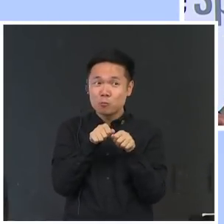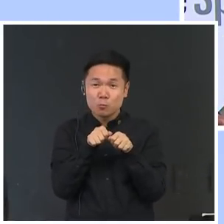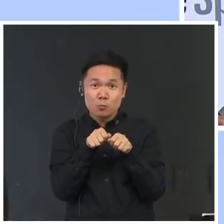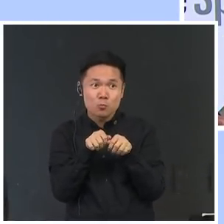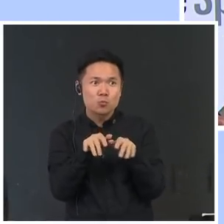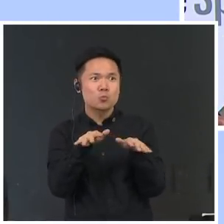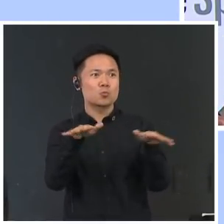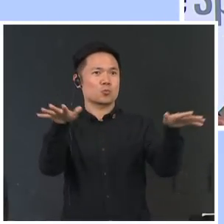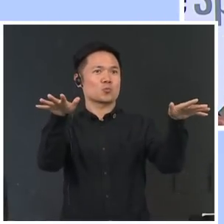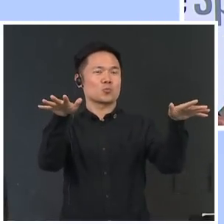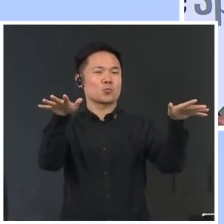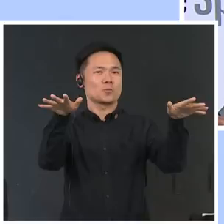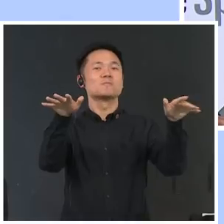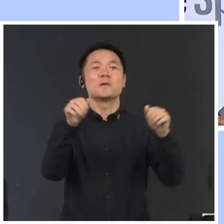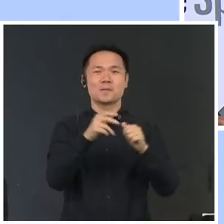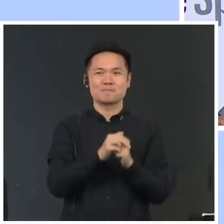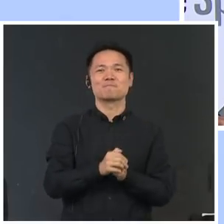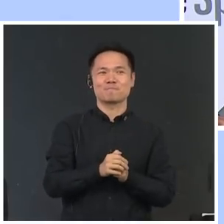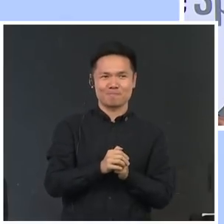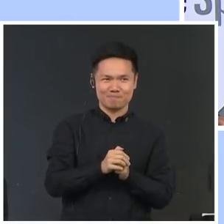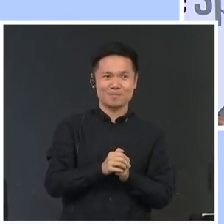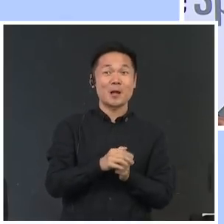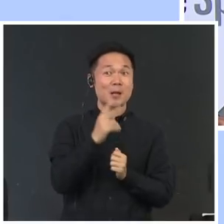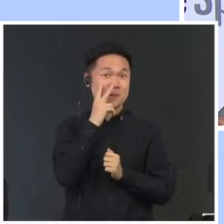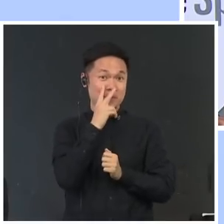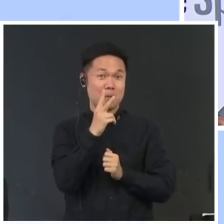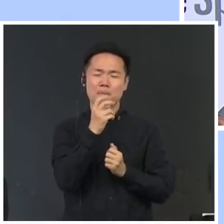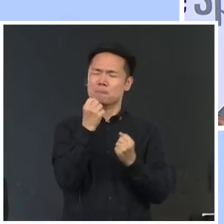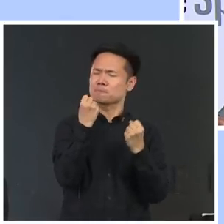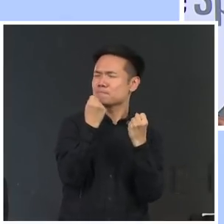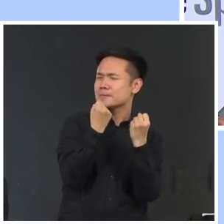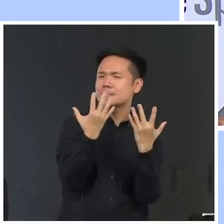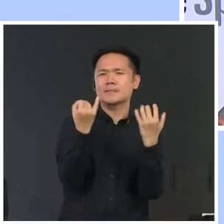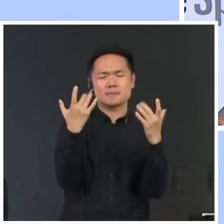and see this, but the fact that this event was held in Tokyo, many members could not visit.